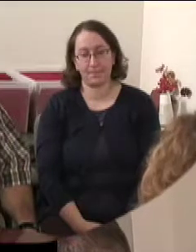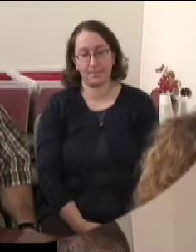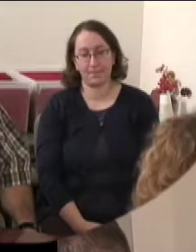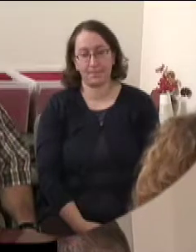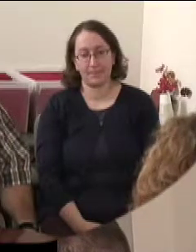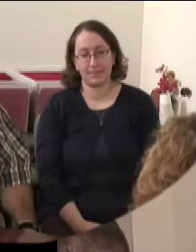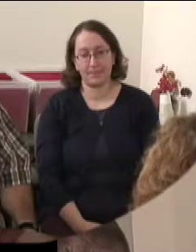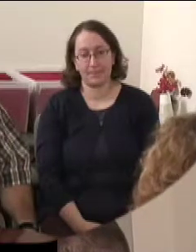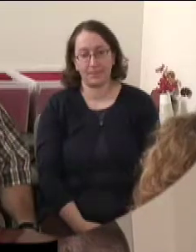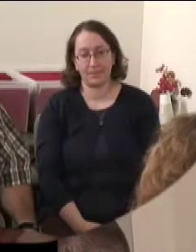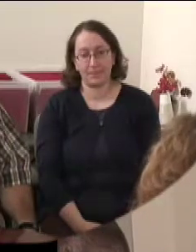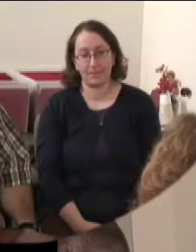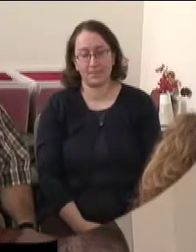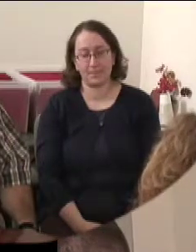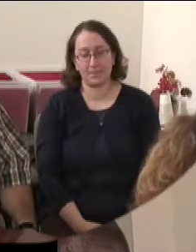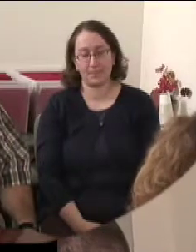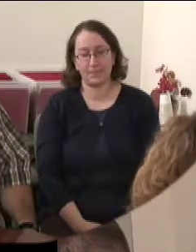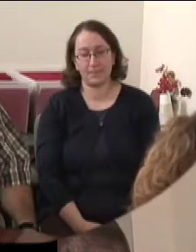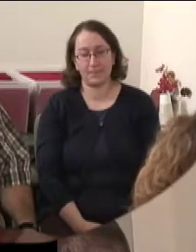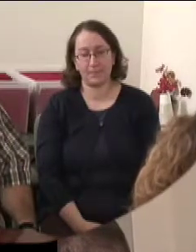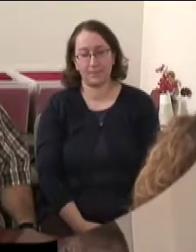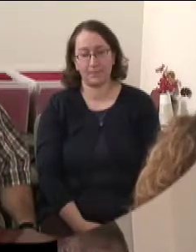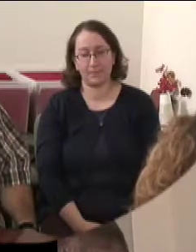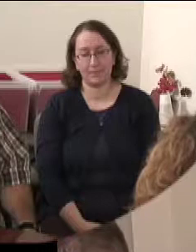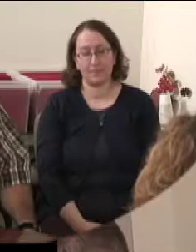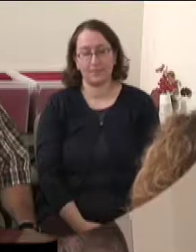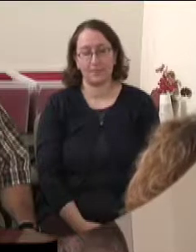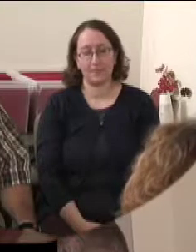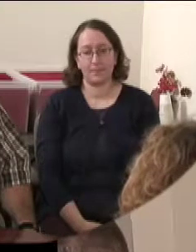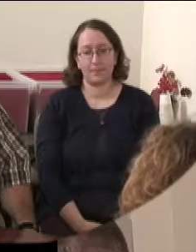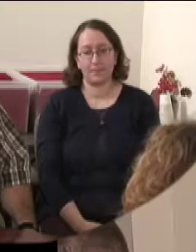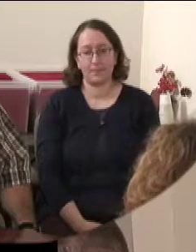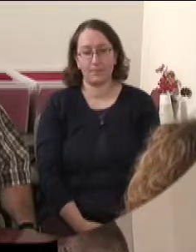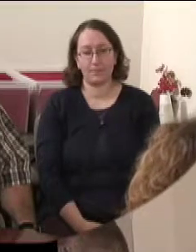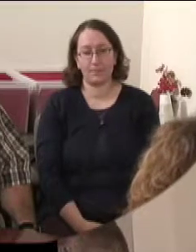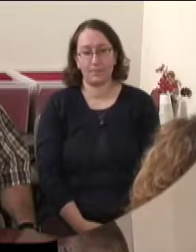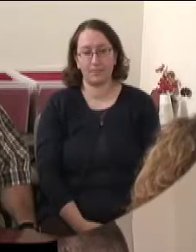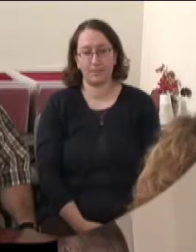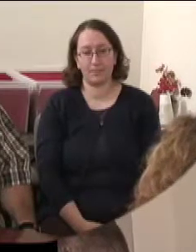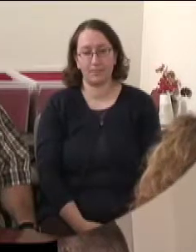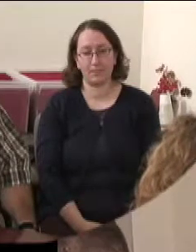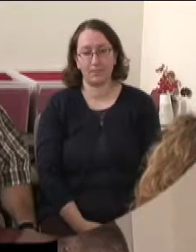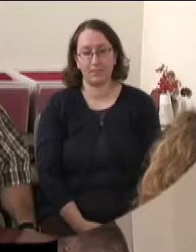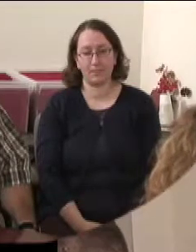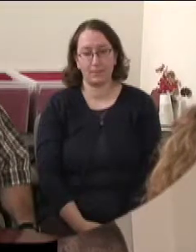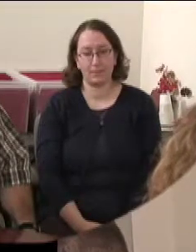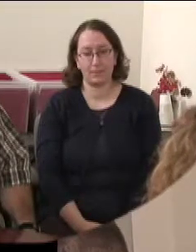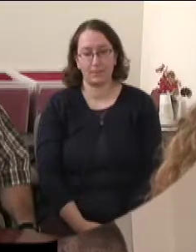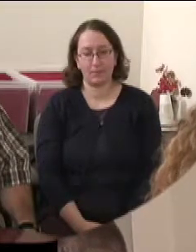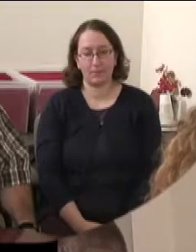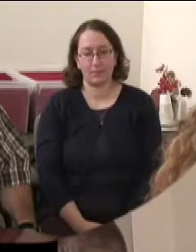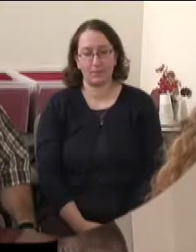for availabilities of jobs or have you looked at workability.gov